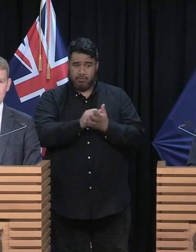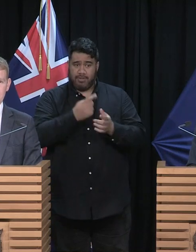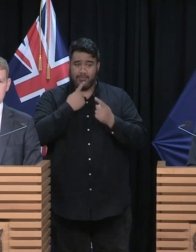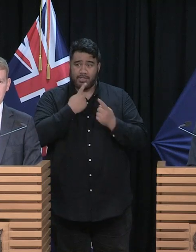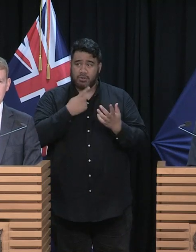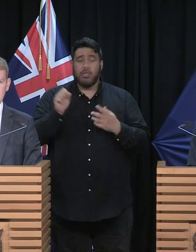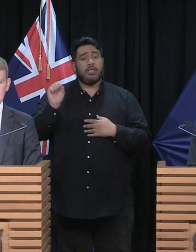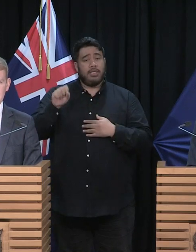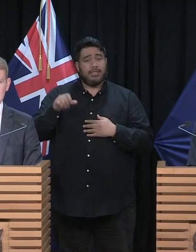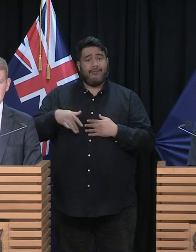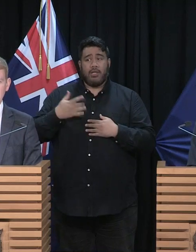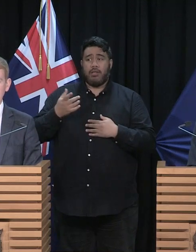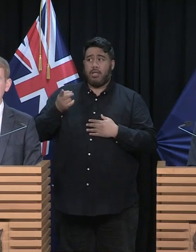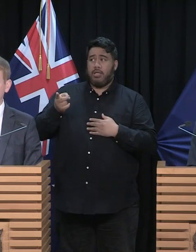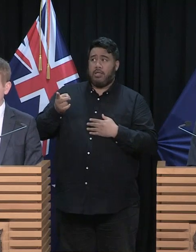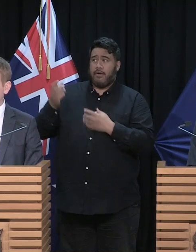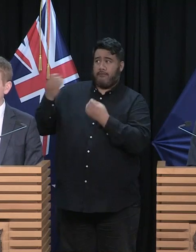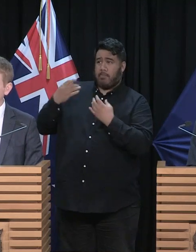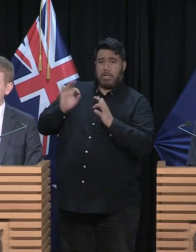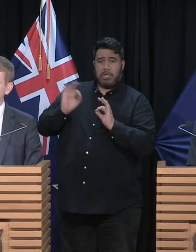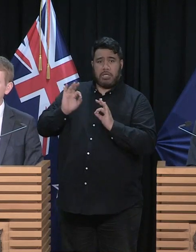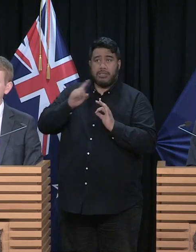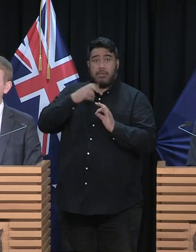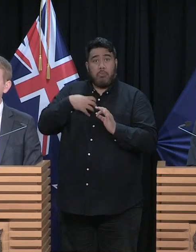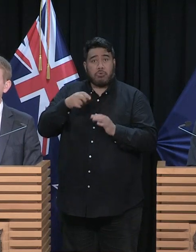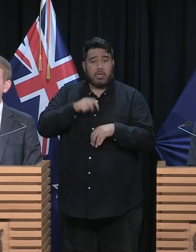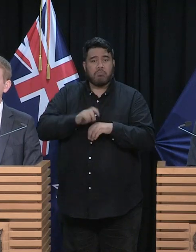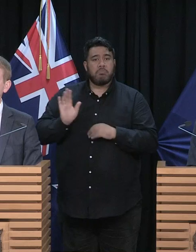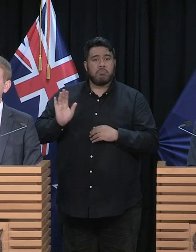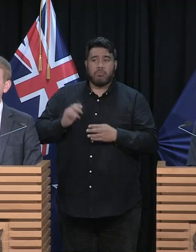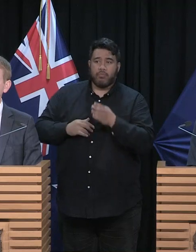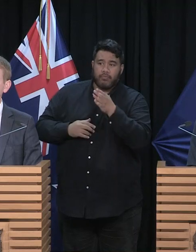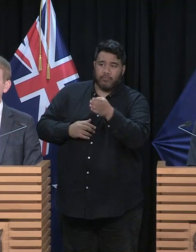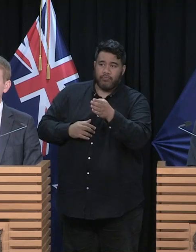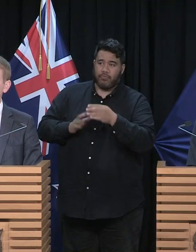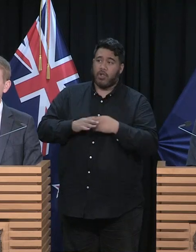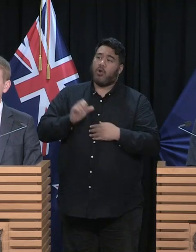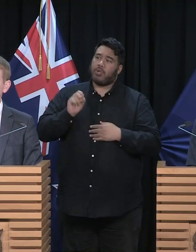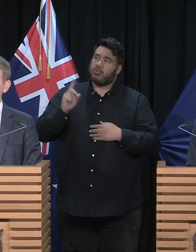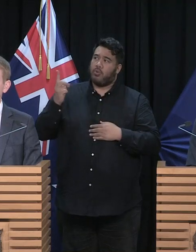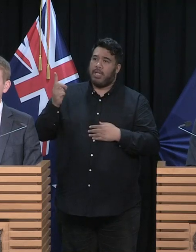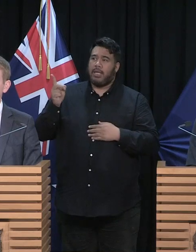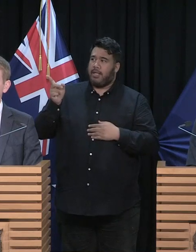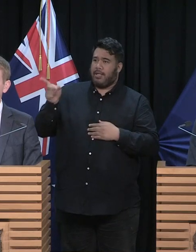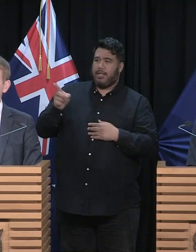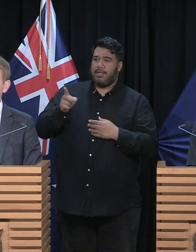Yes, he had as much time as he needed. I certainly had no feedback that he needed more in order to be able to